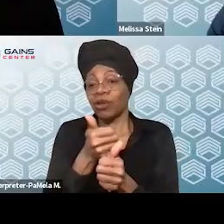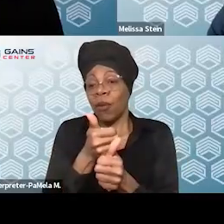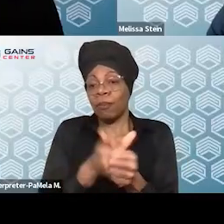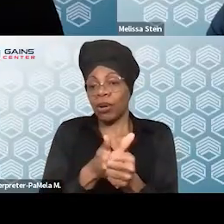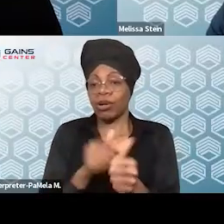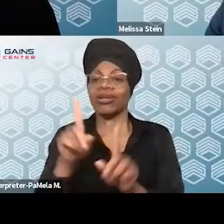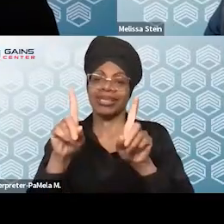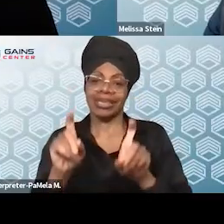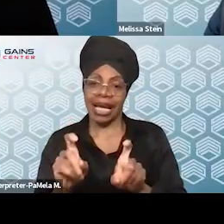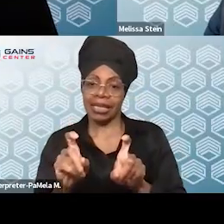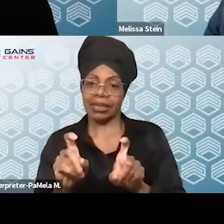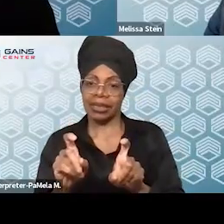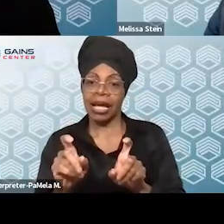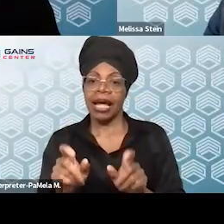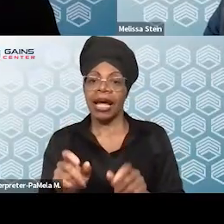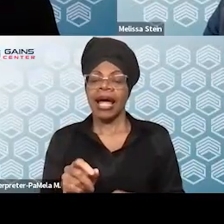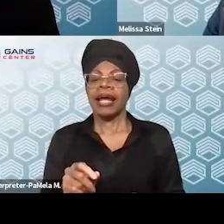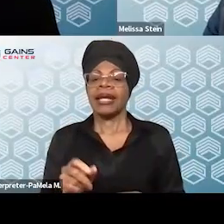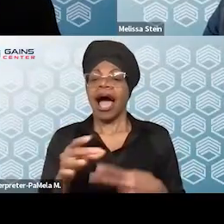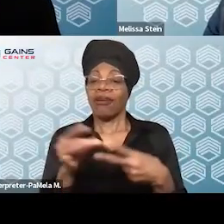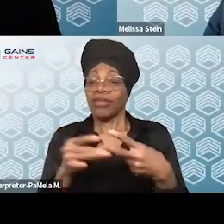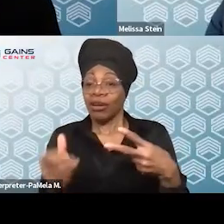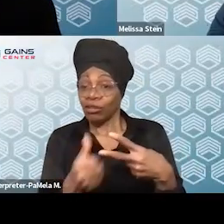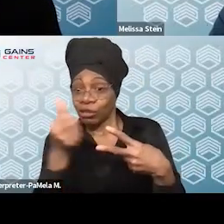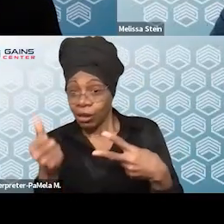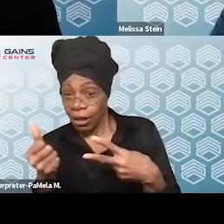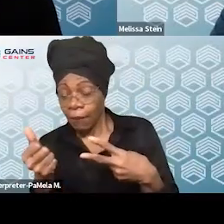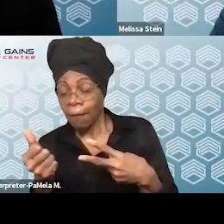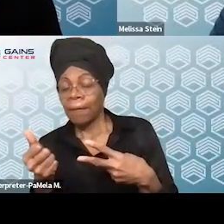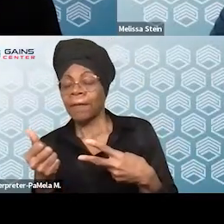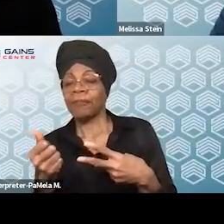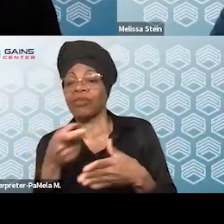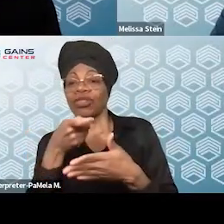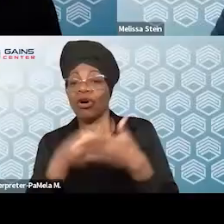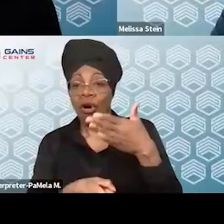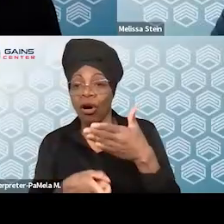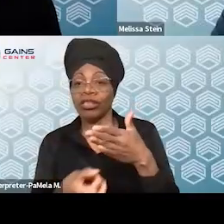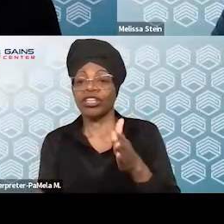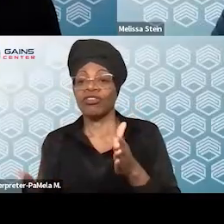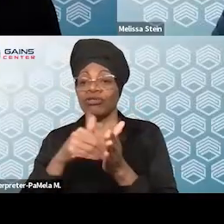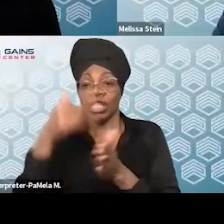I'm gonna say the other side of that, Melissa, and that is the cost of retraumatizing somebody,